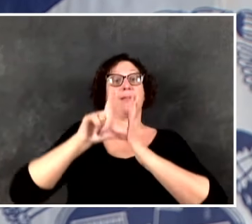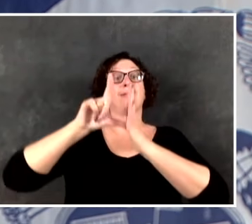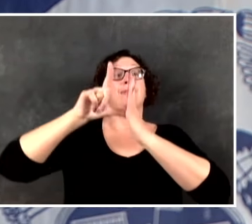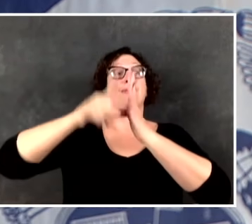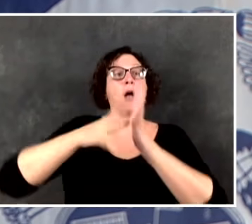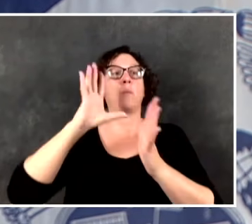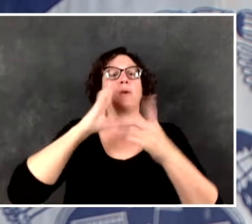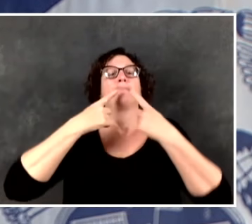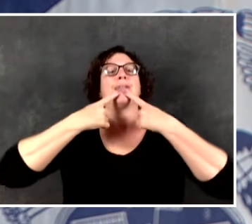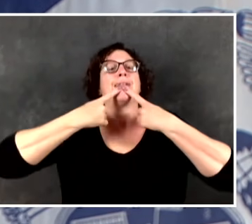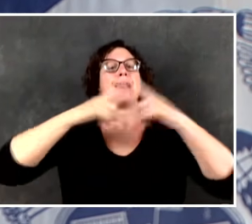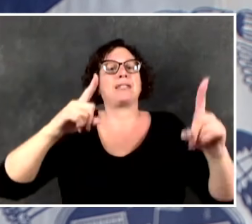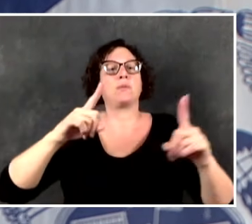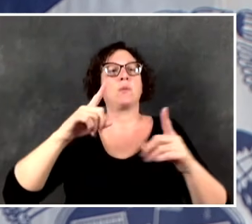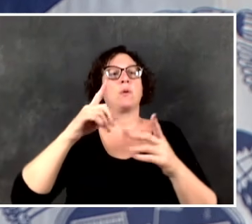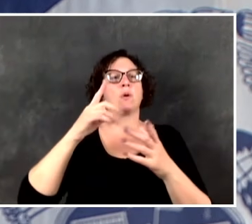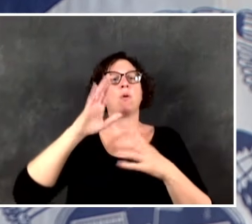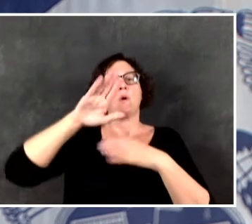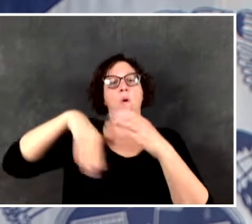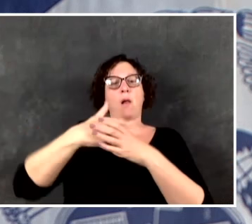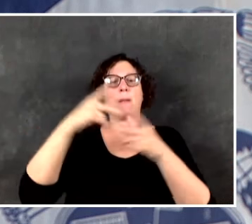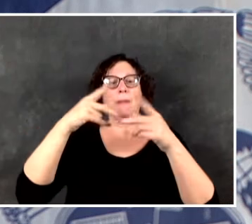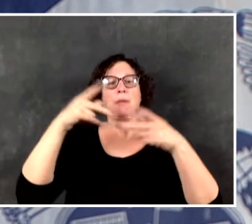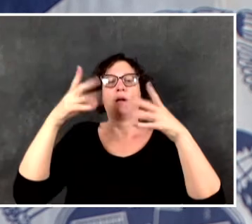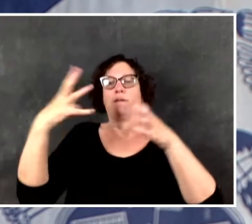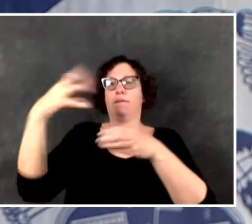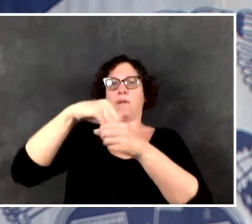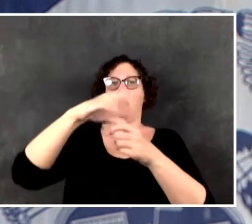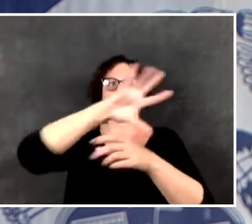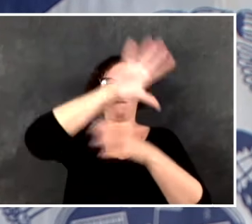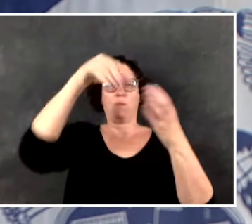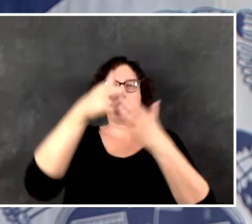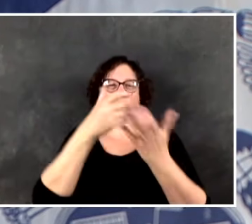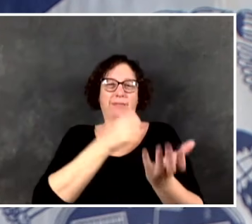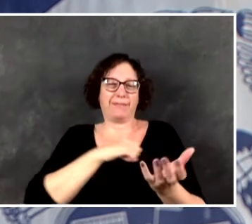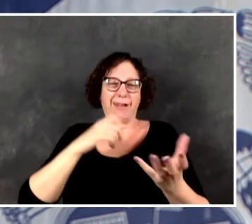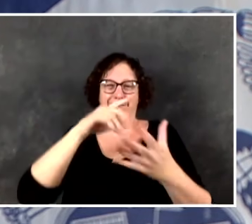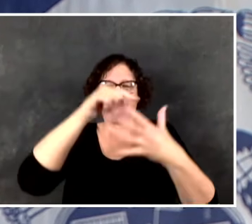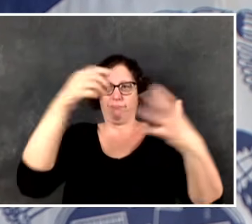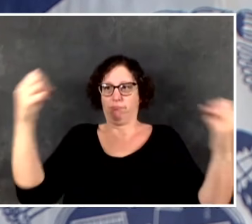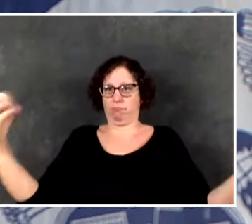GROUP WILL BE AND THE GOALS ON IT.